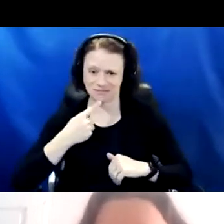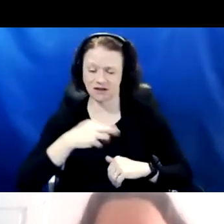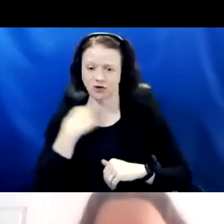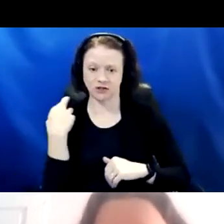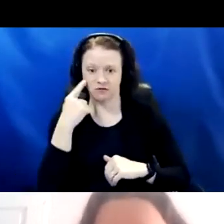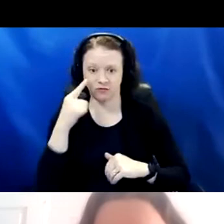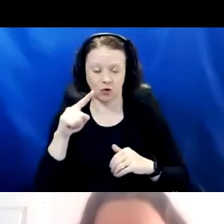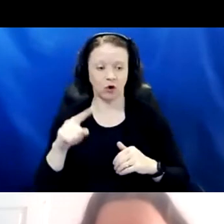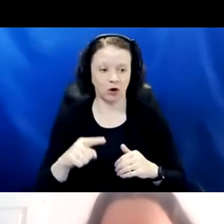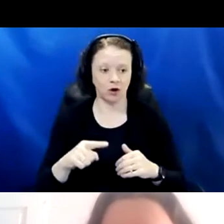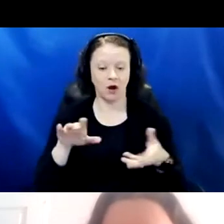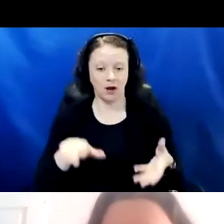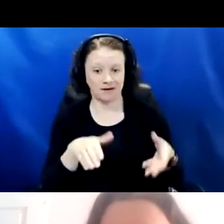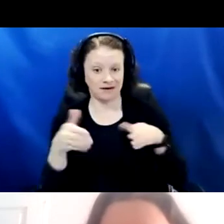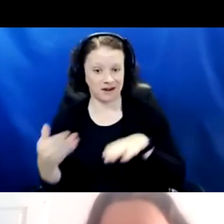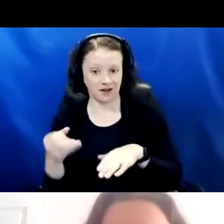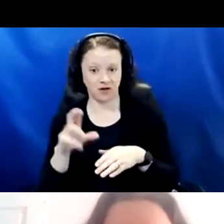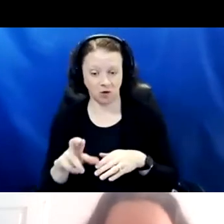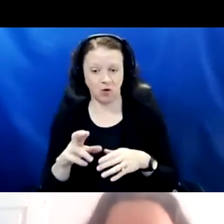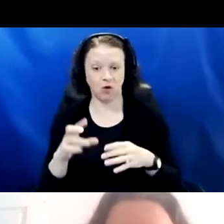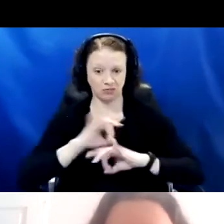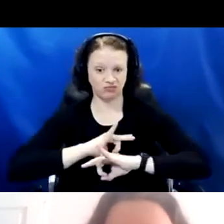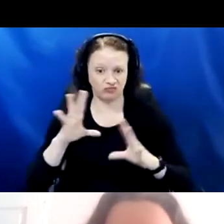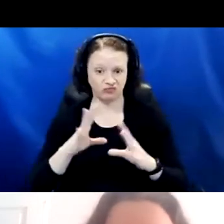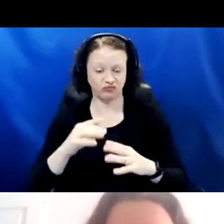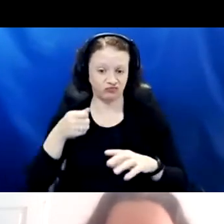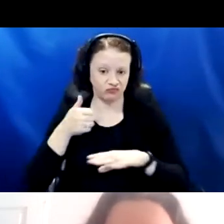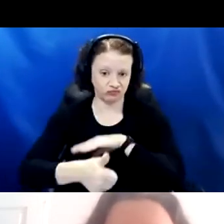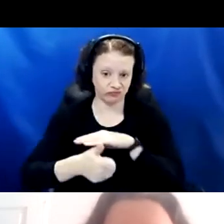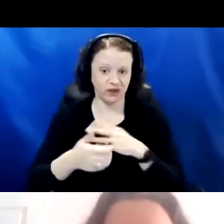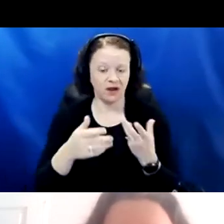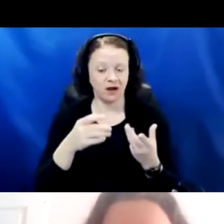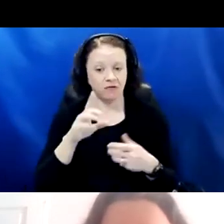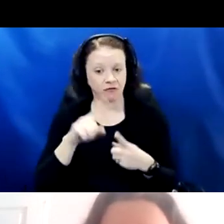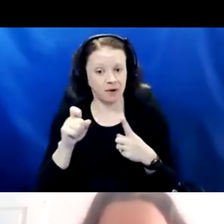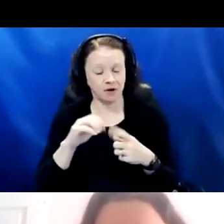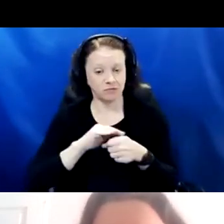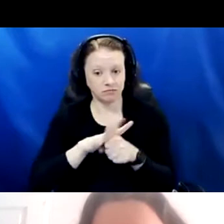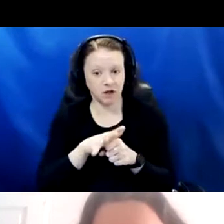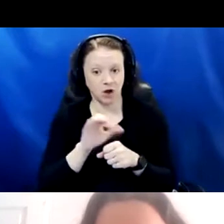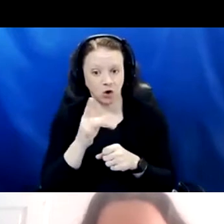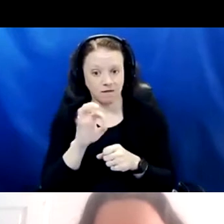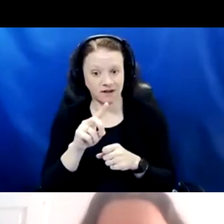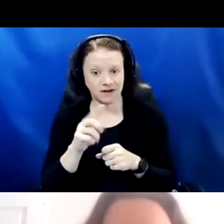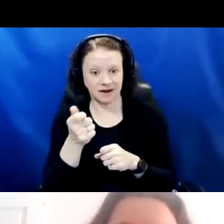and mortality from COVID-19 as a direct result," that's the end of the quote,